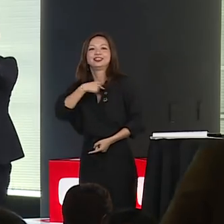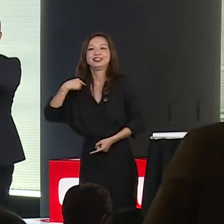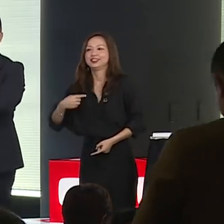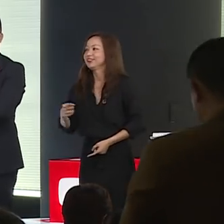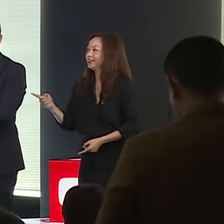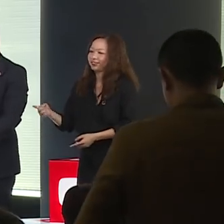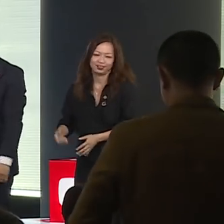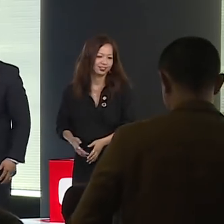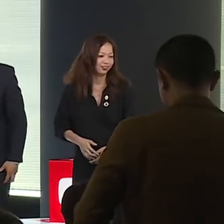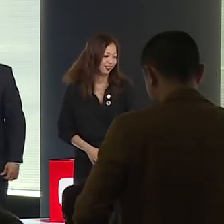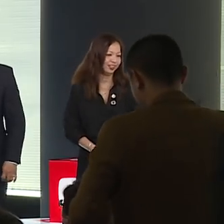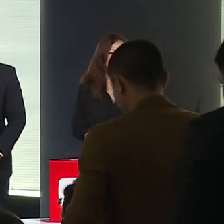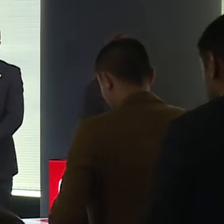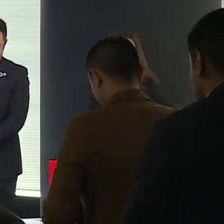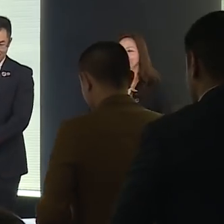So now, we have four people here and I